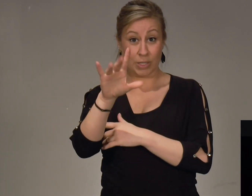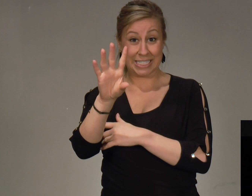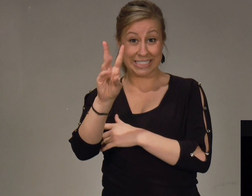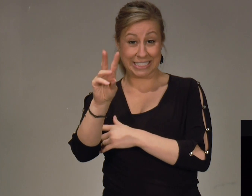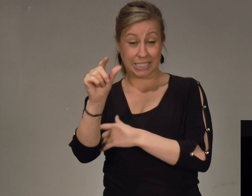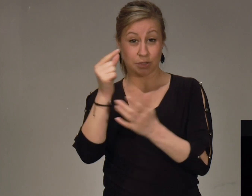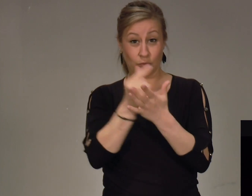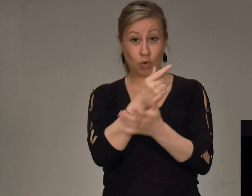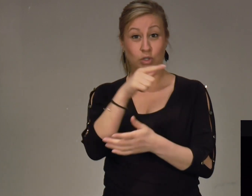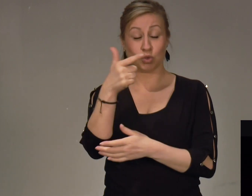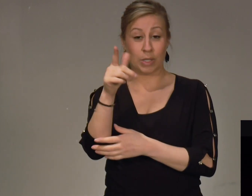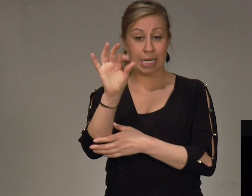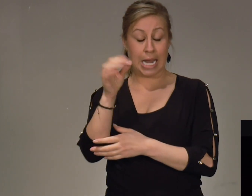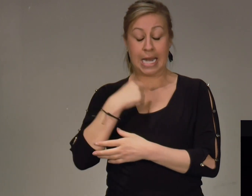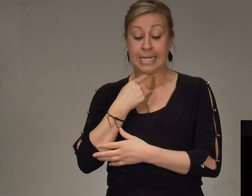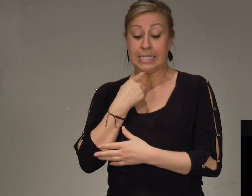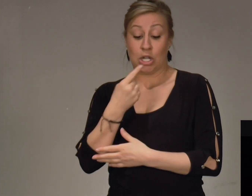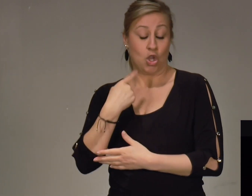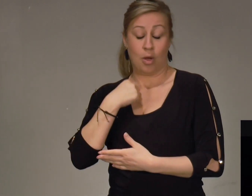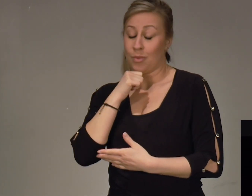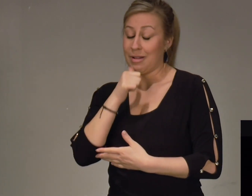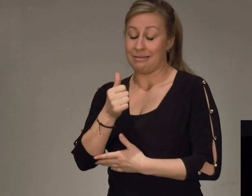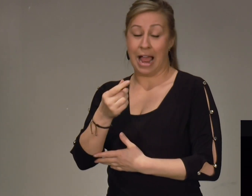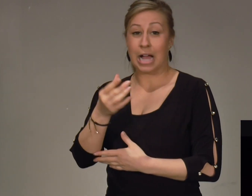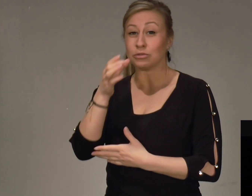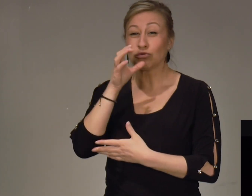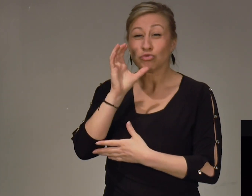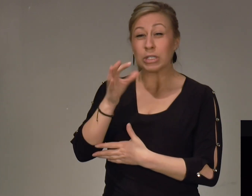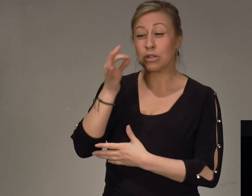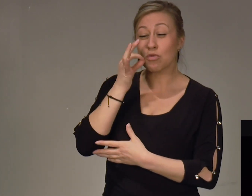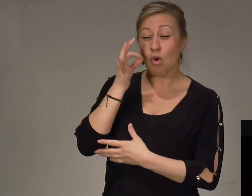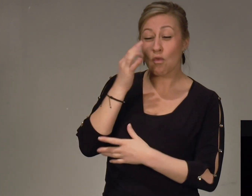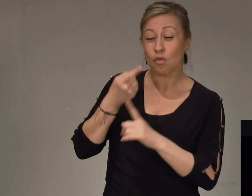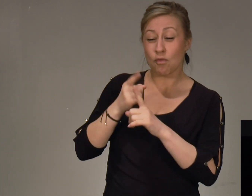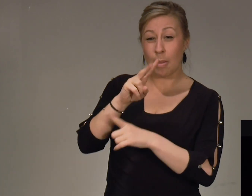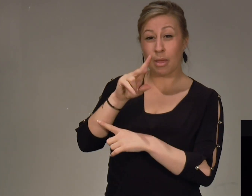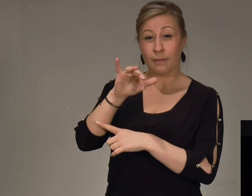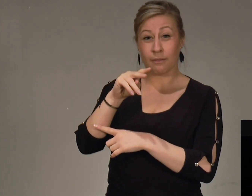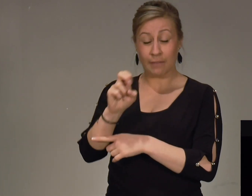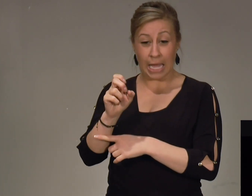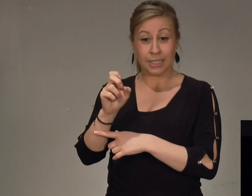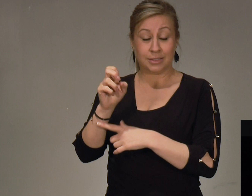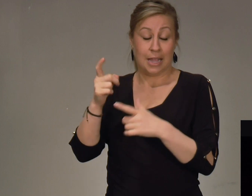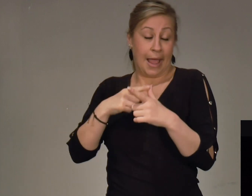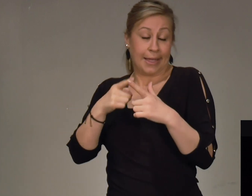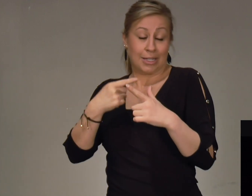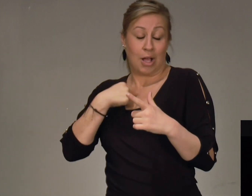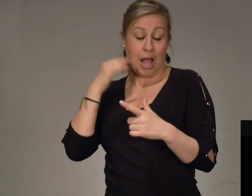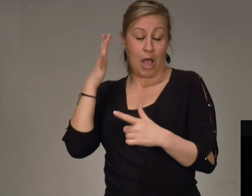from now on until the day when I drink it anew with you in My Father's Kingdom.